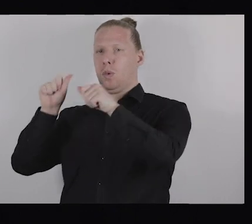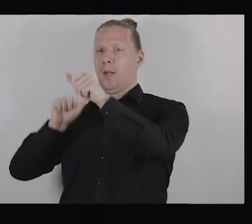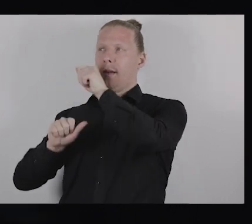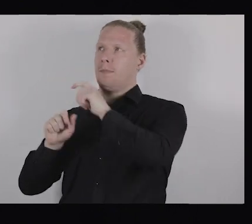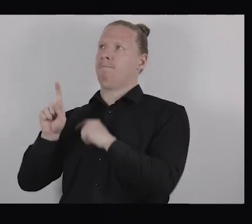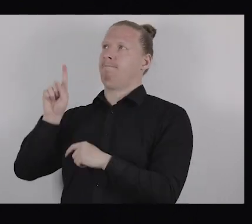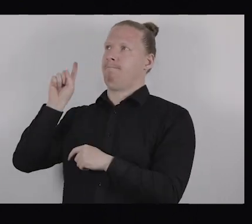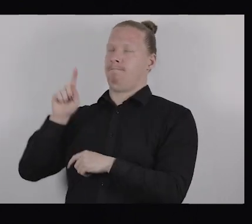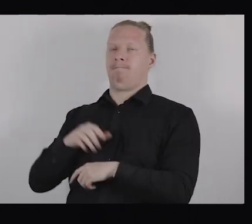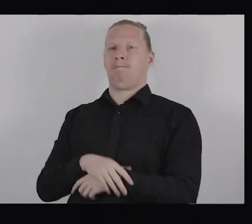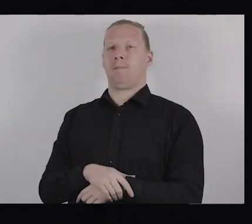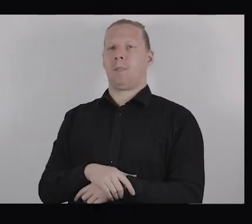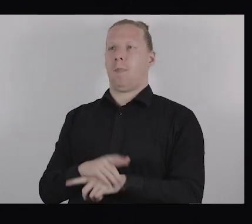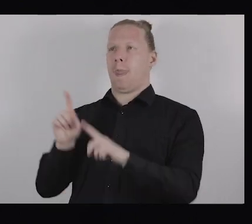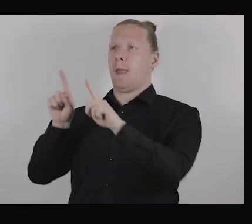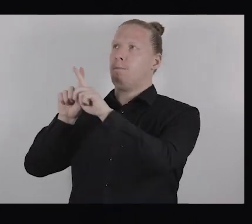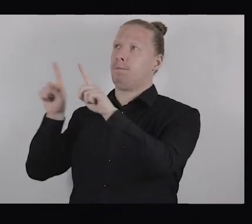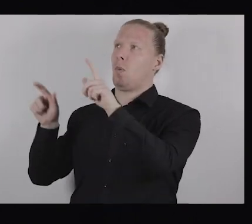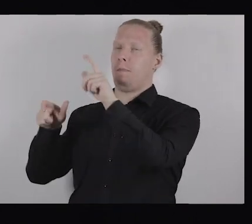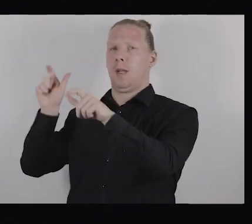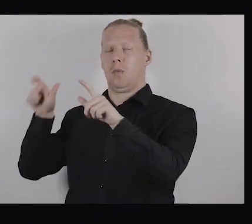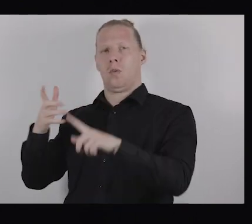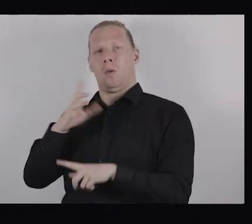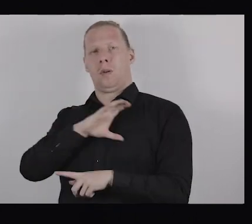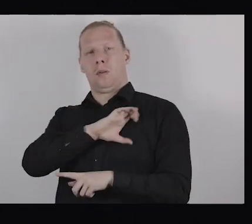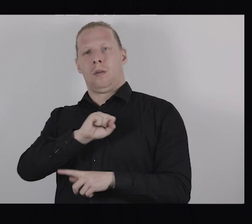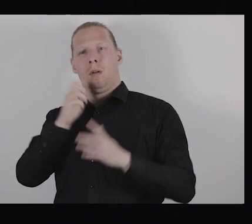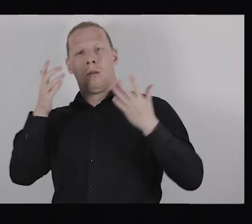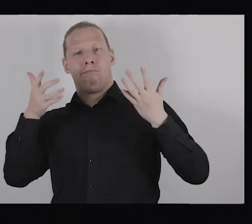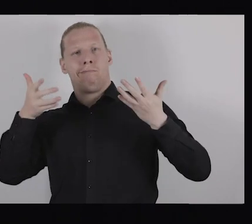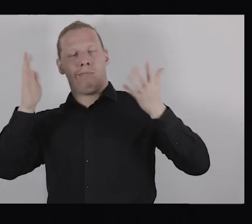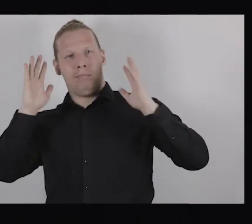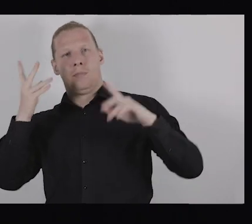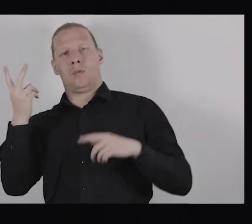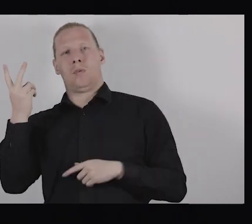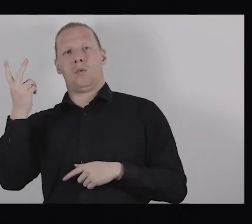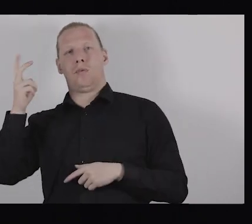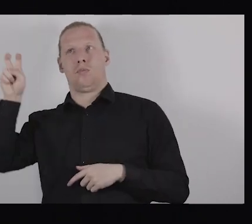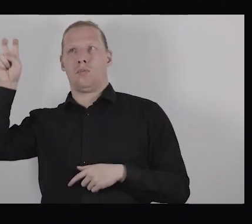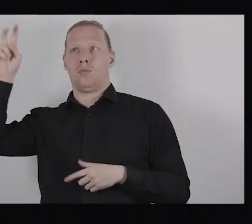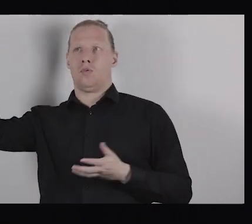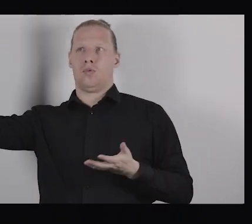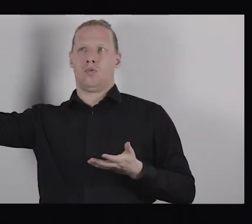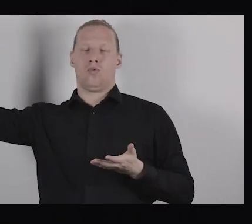I acknowledge those who braved the great swells of the ocean...